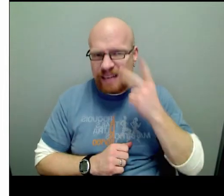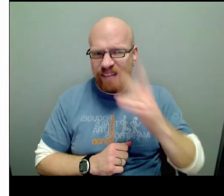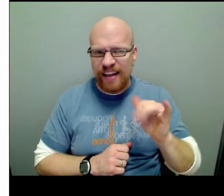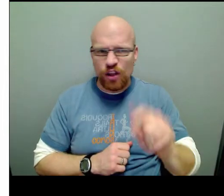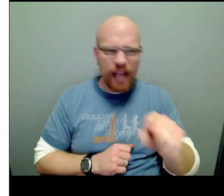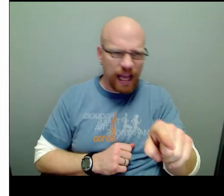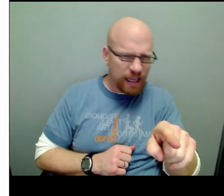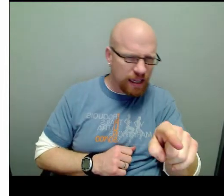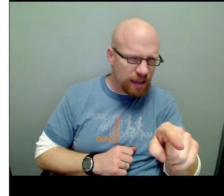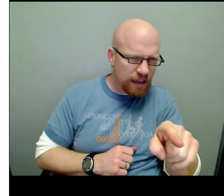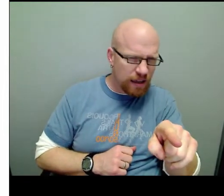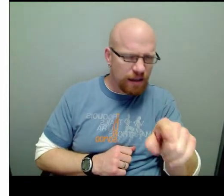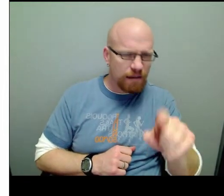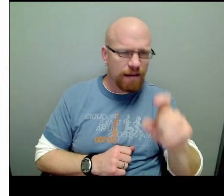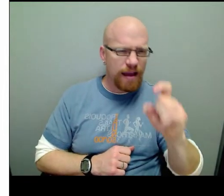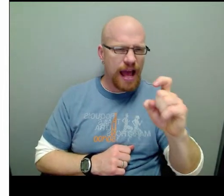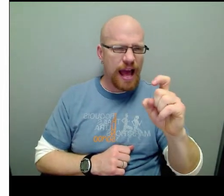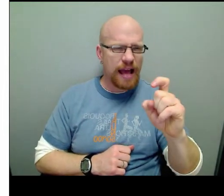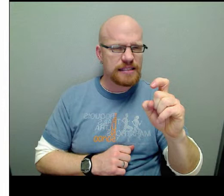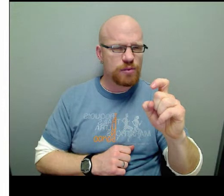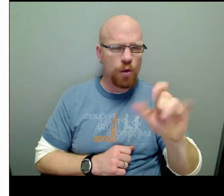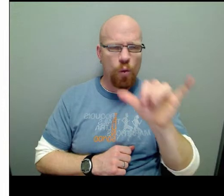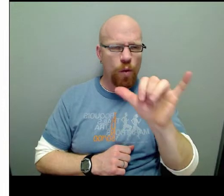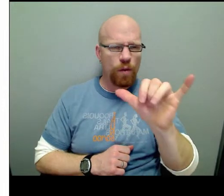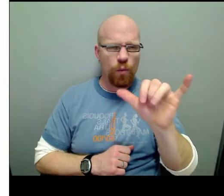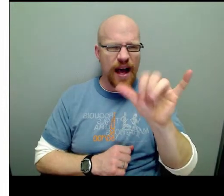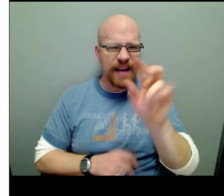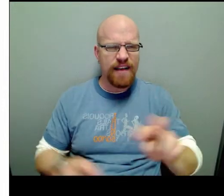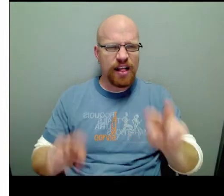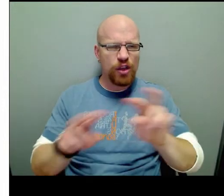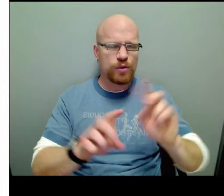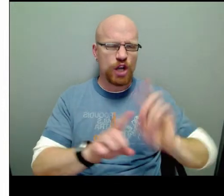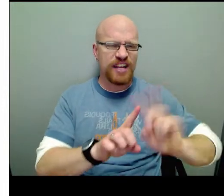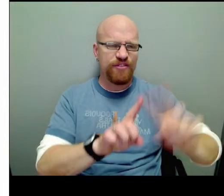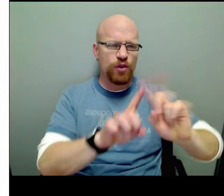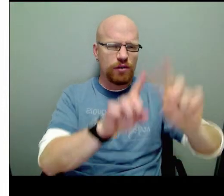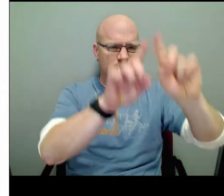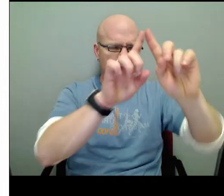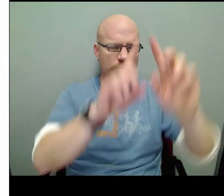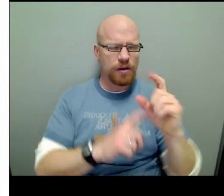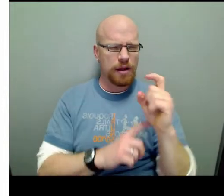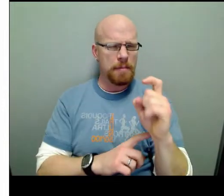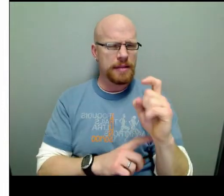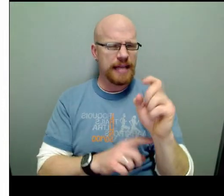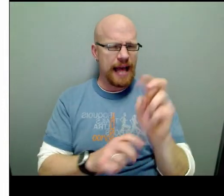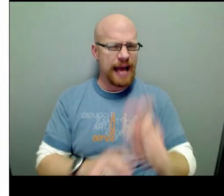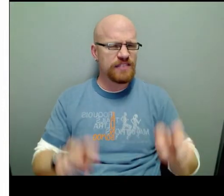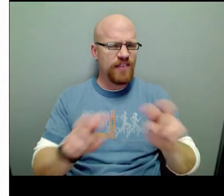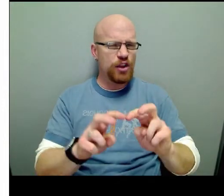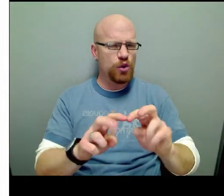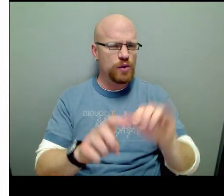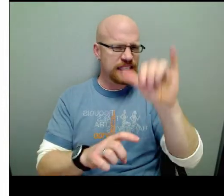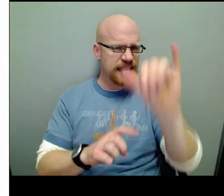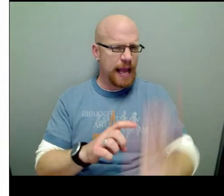I look at it -- x slope, y values are different. X value is the same.